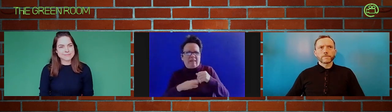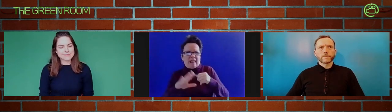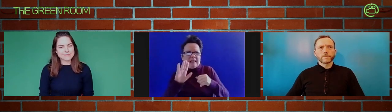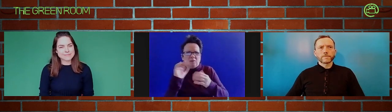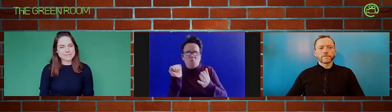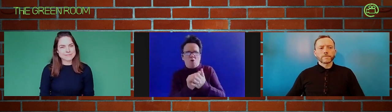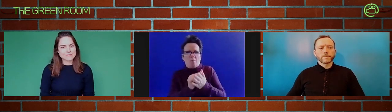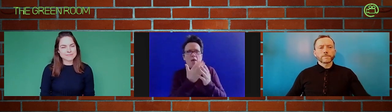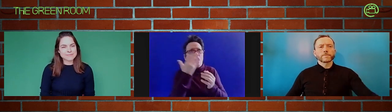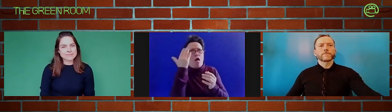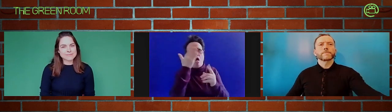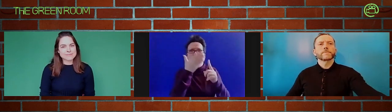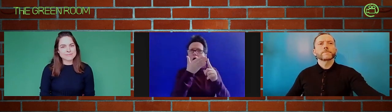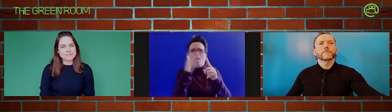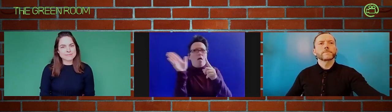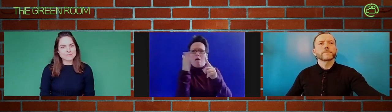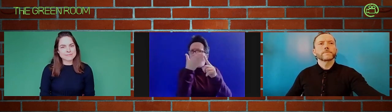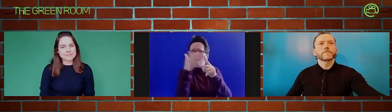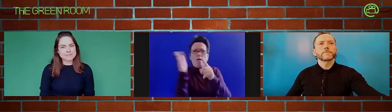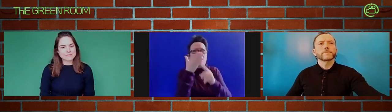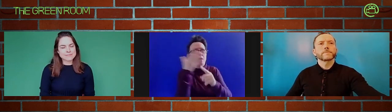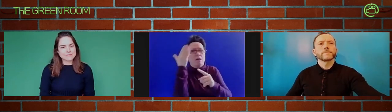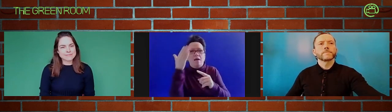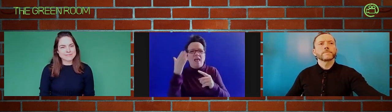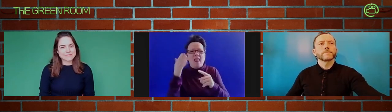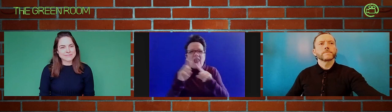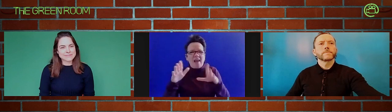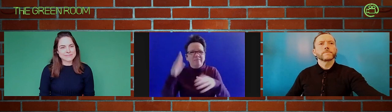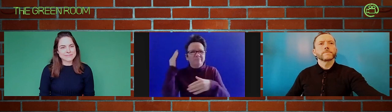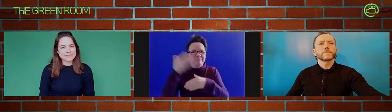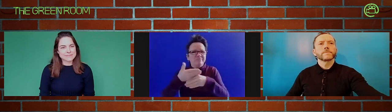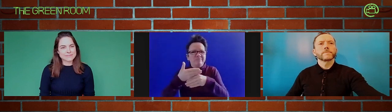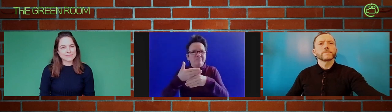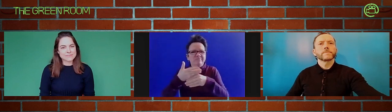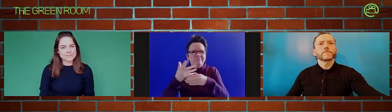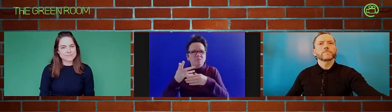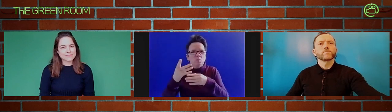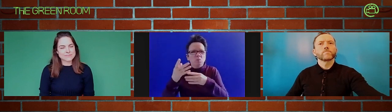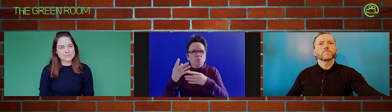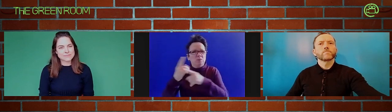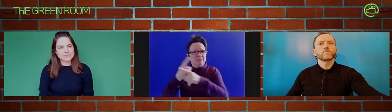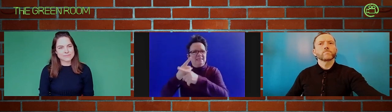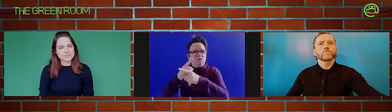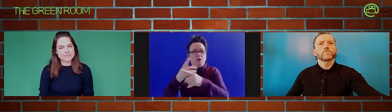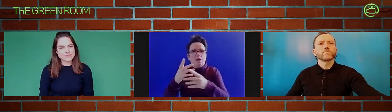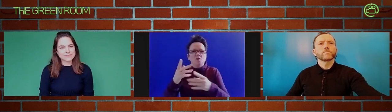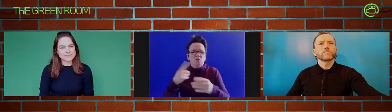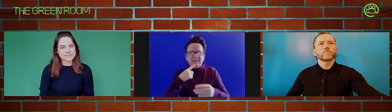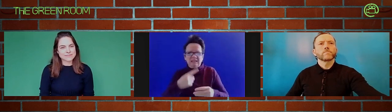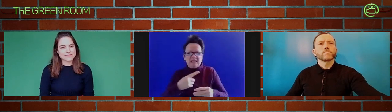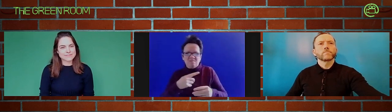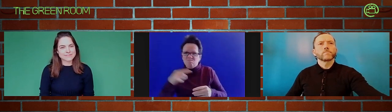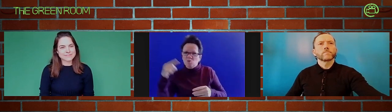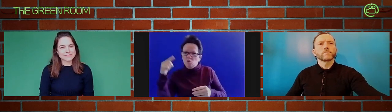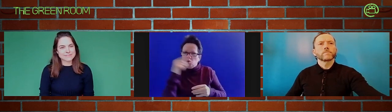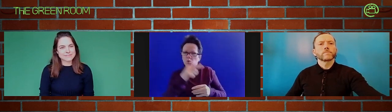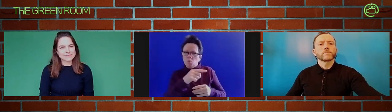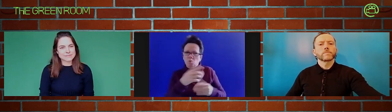and I just was zoning out in my classes. And she kind of just accused me like just there and then going 'are you deaf?'